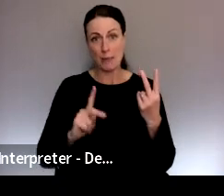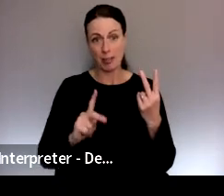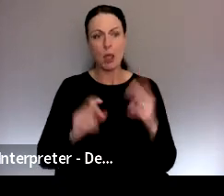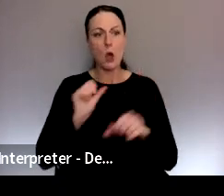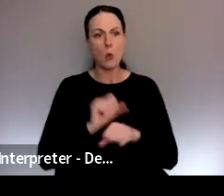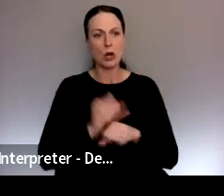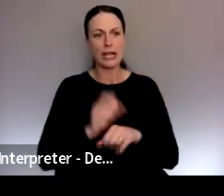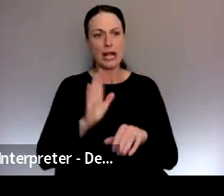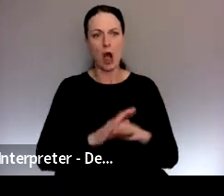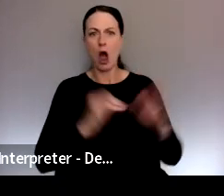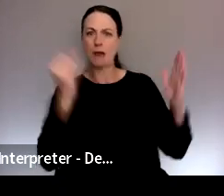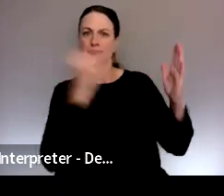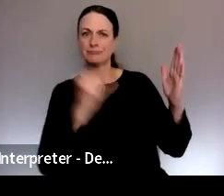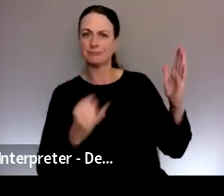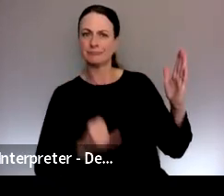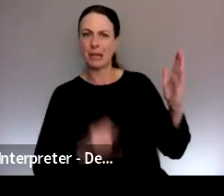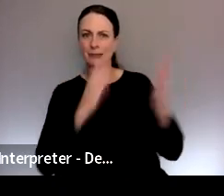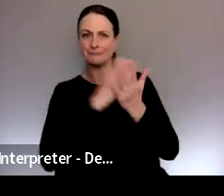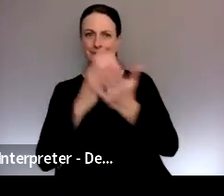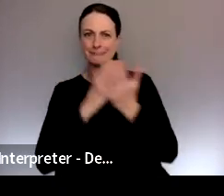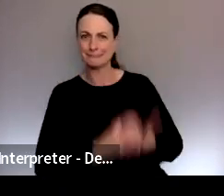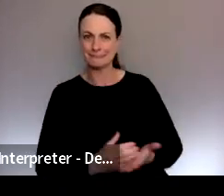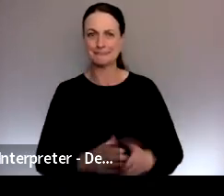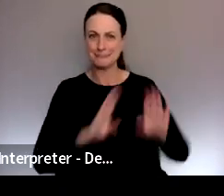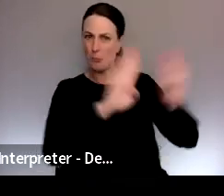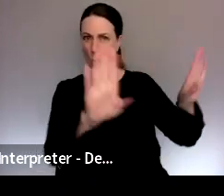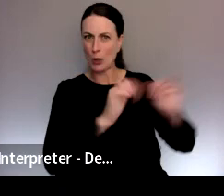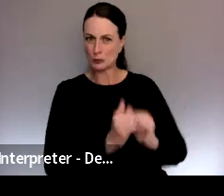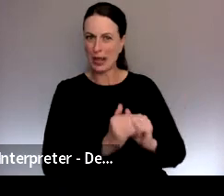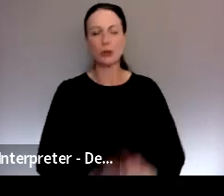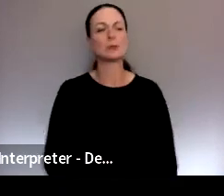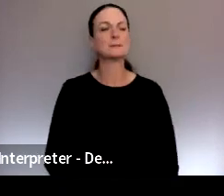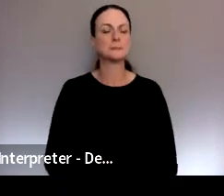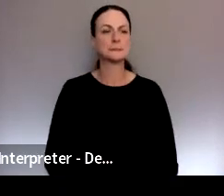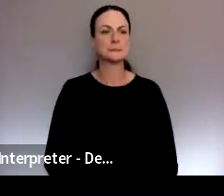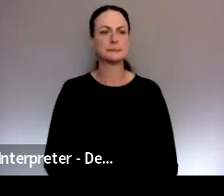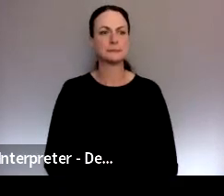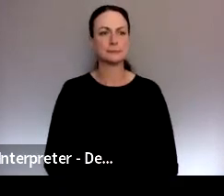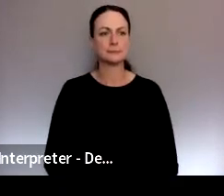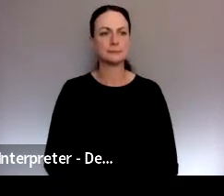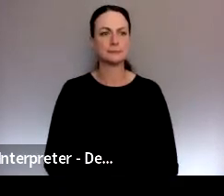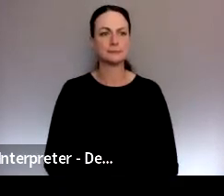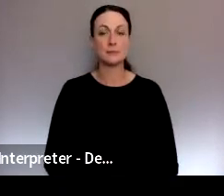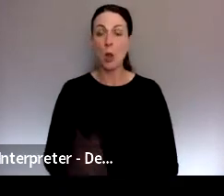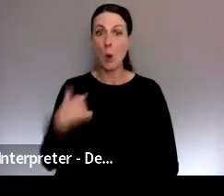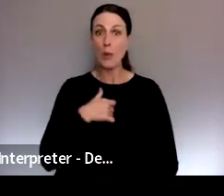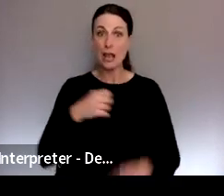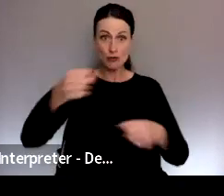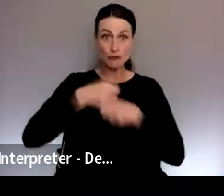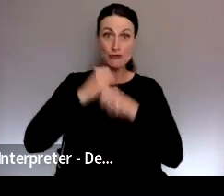on a clear schematics board together. When we think of what we create as only visual,